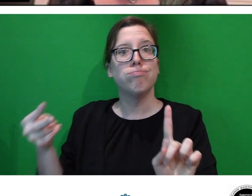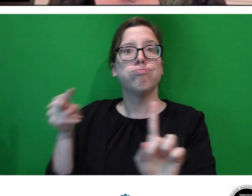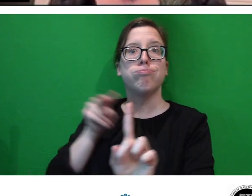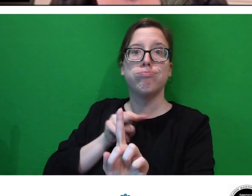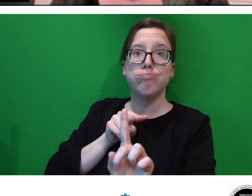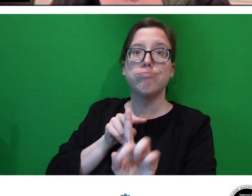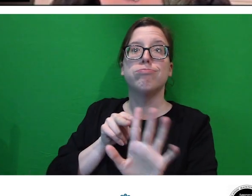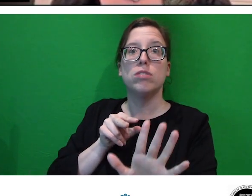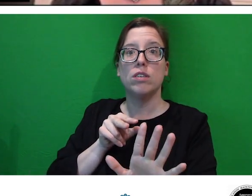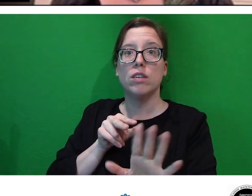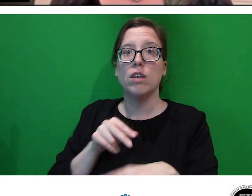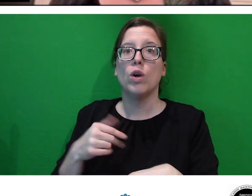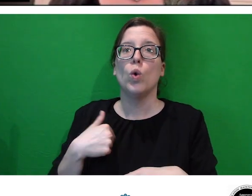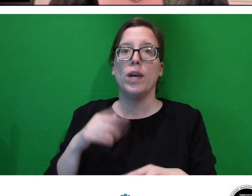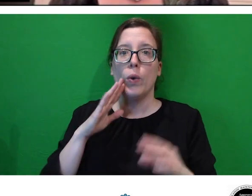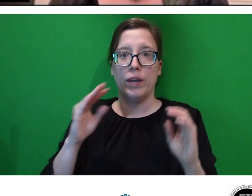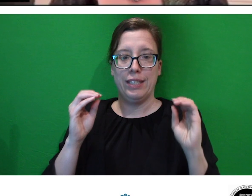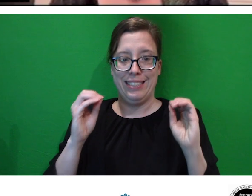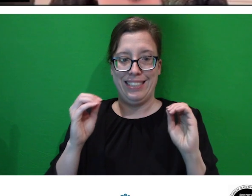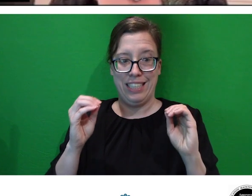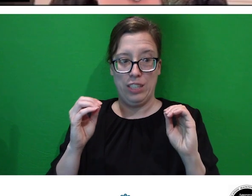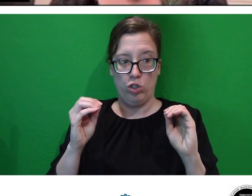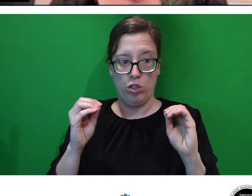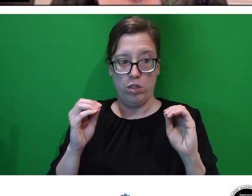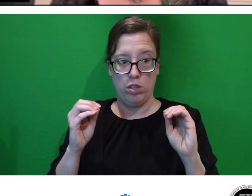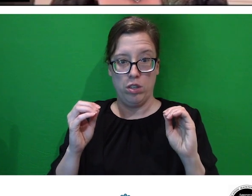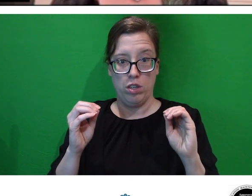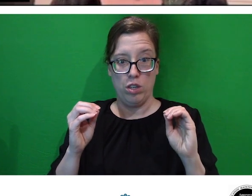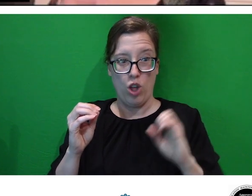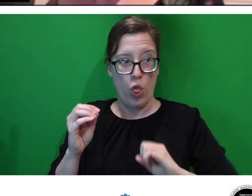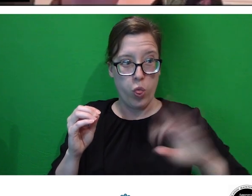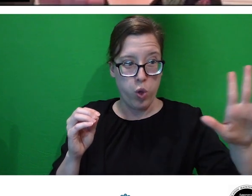Mama says, "Oh, he throws things when he's afraid",